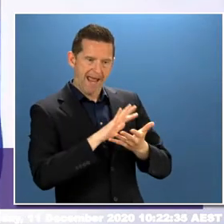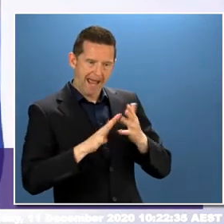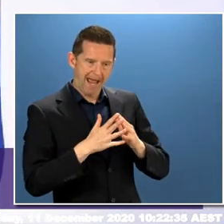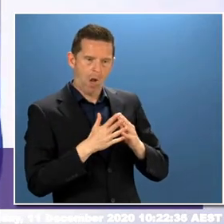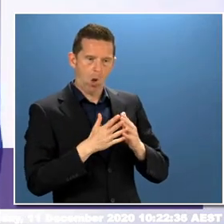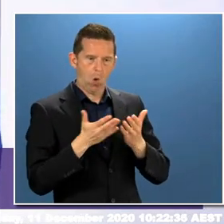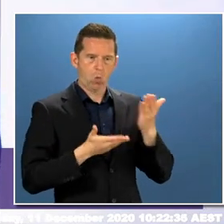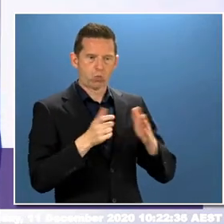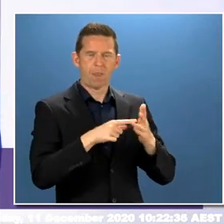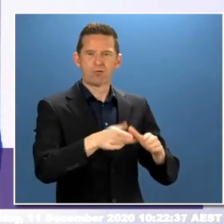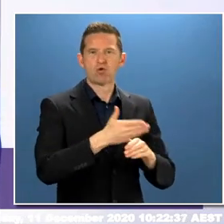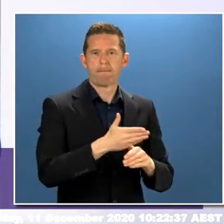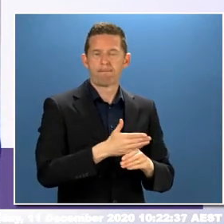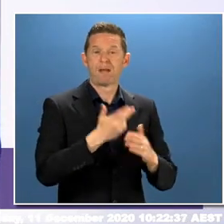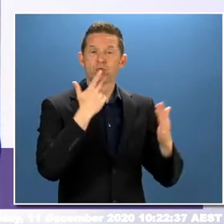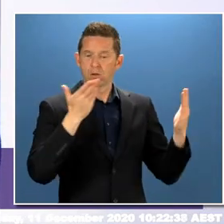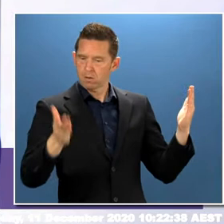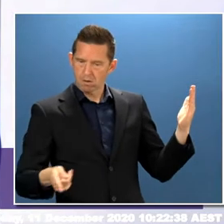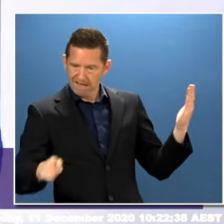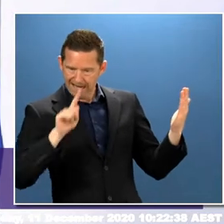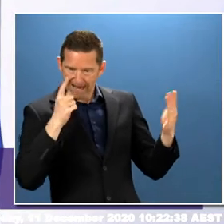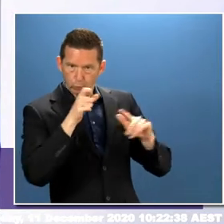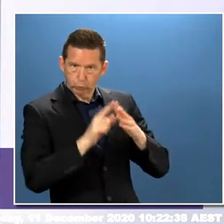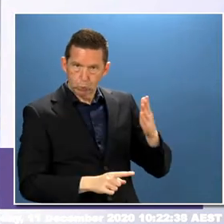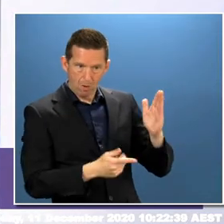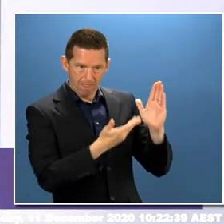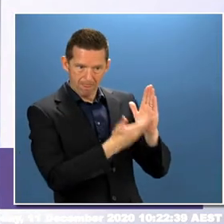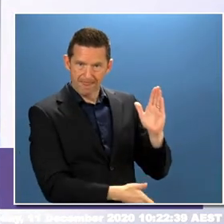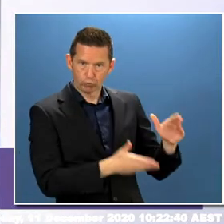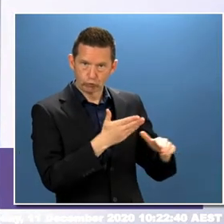And if someone can't do the inherent requirements of the job even with some